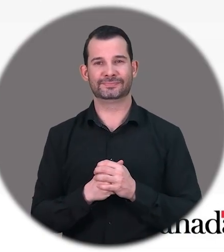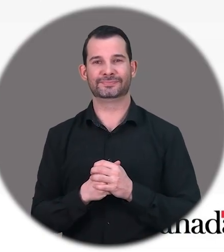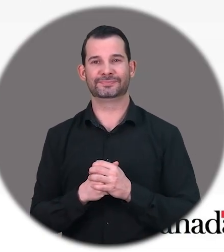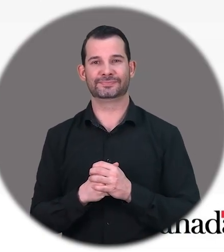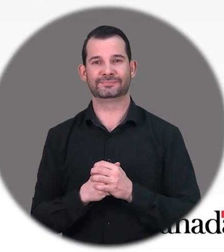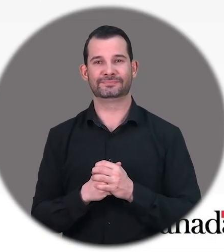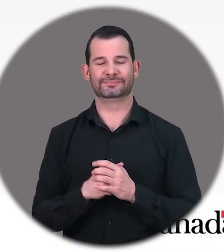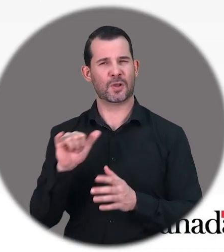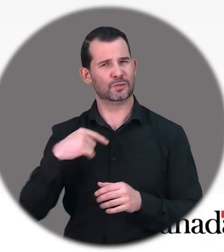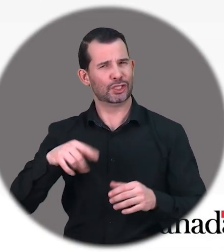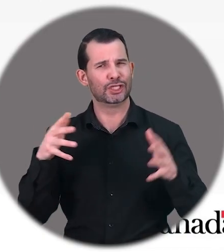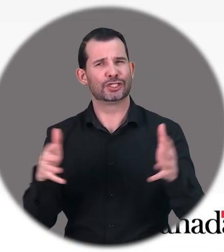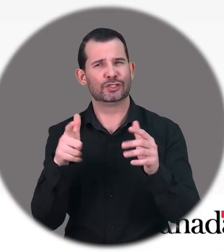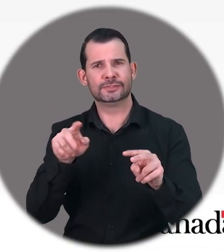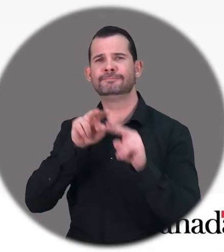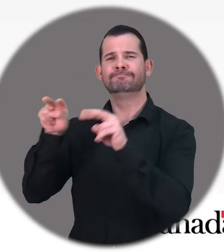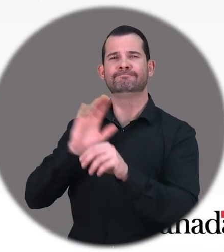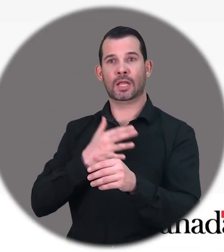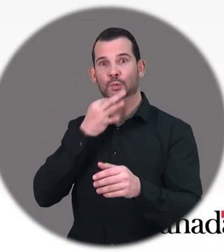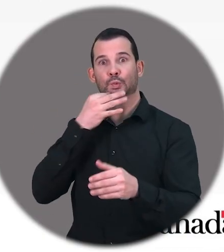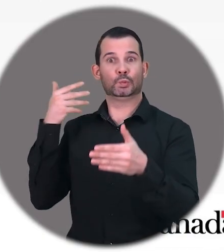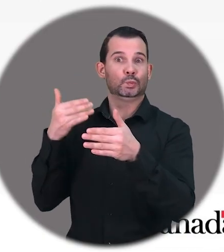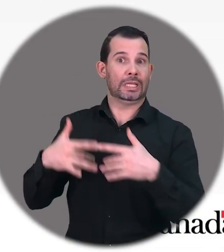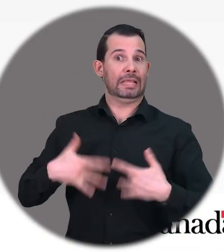We also encourage you to visit our Upcoming Events page